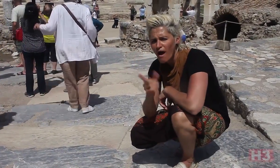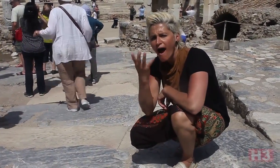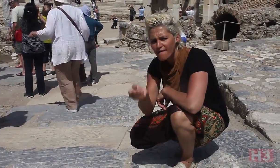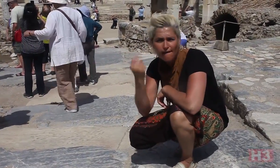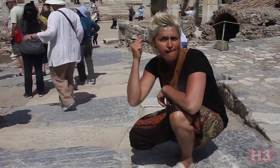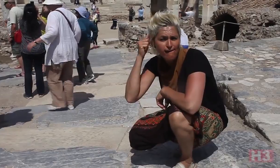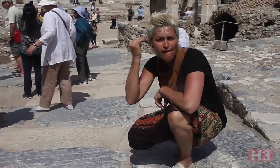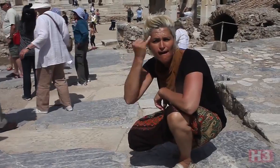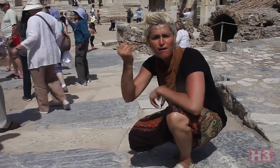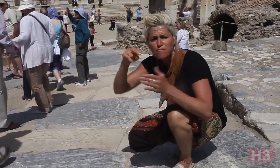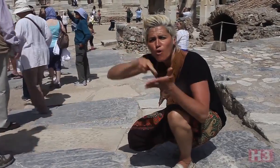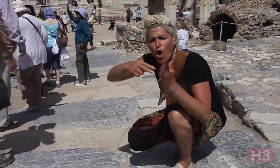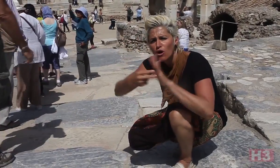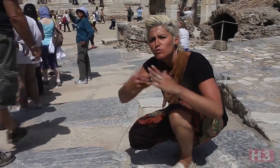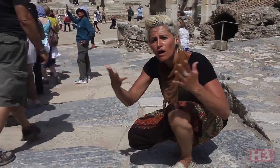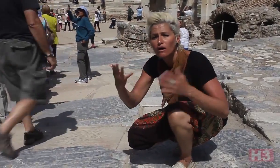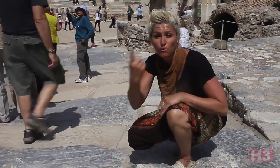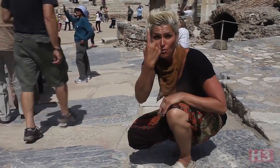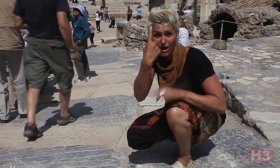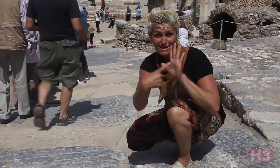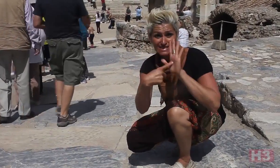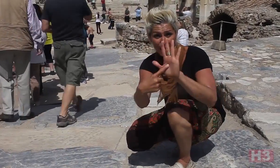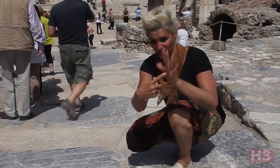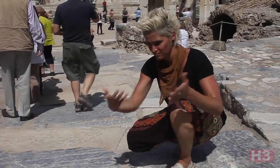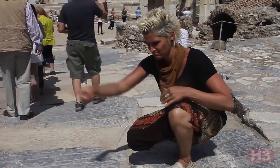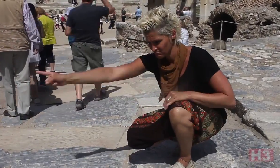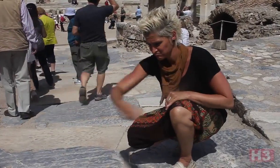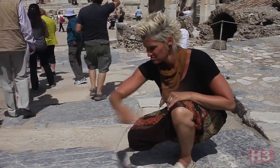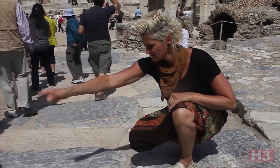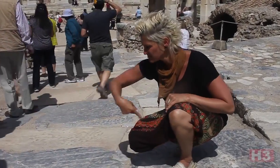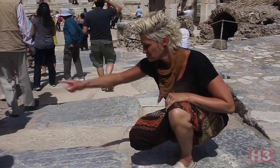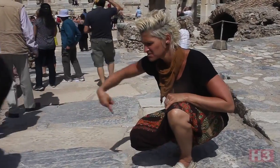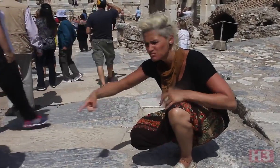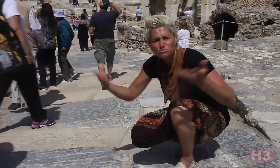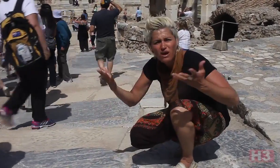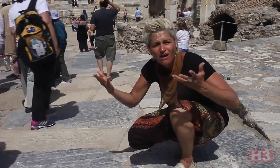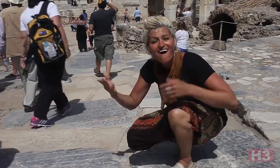No, this is not the case. There’s a purpose. One example includes the lines here on the ground.